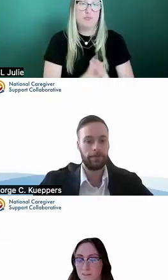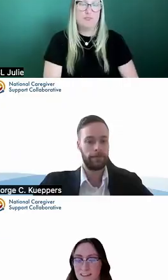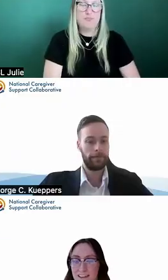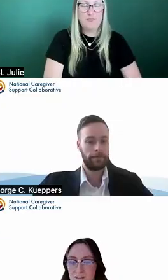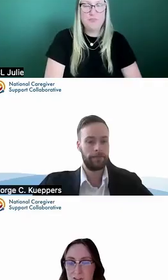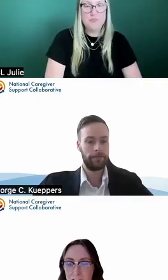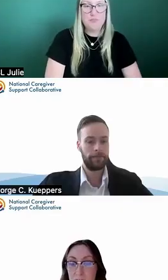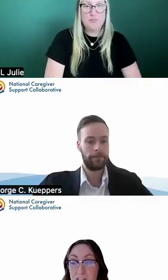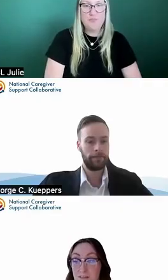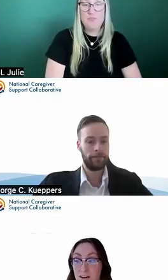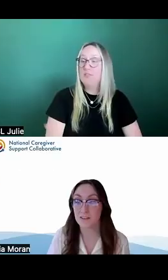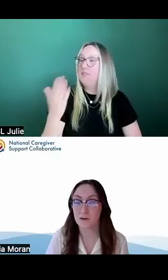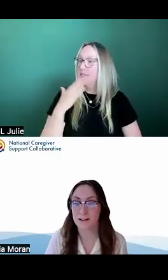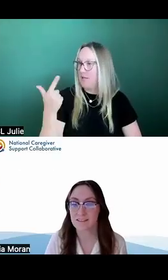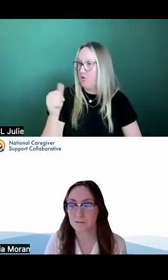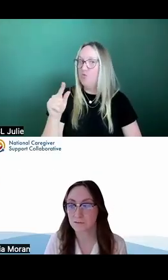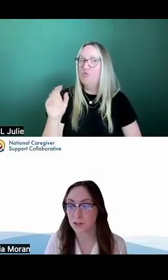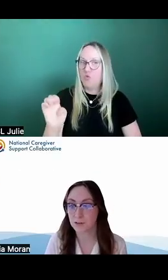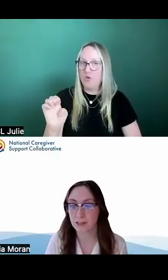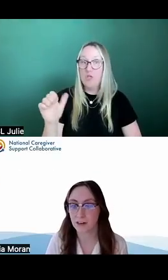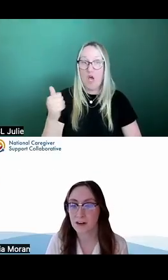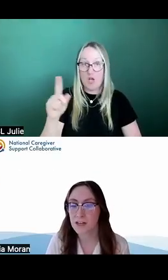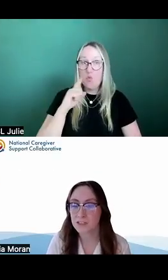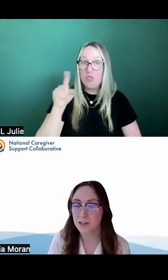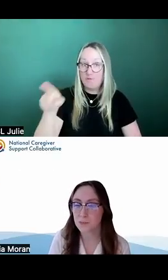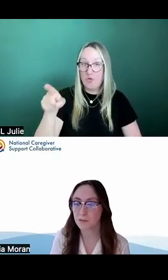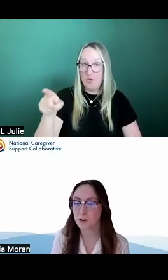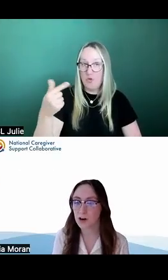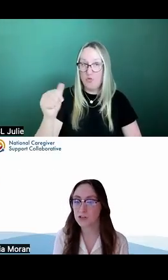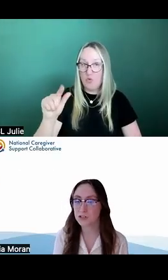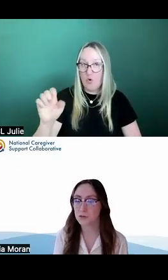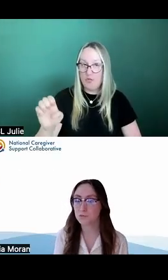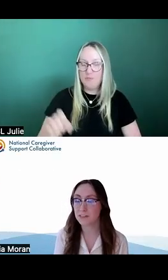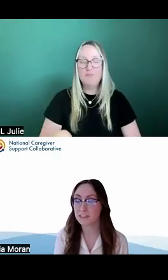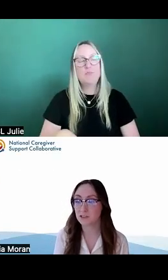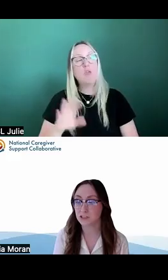Great, thank you George. And we do have another question for you here. So with regard to research